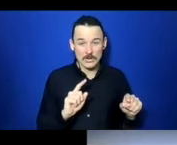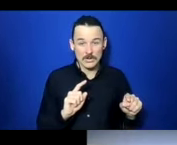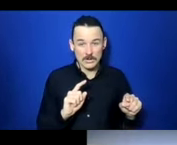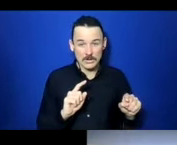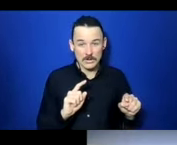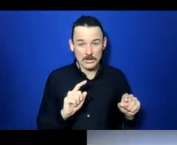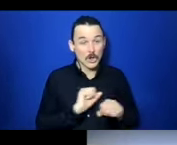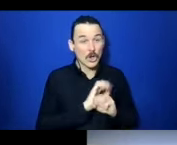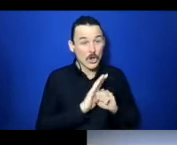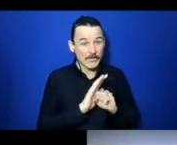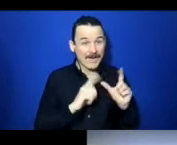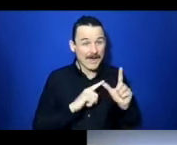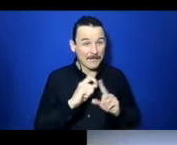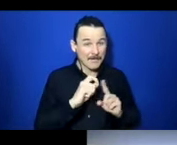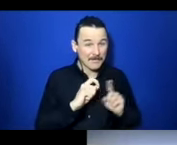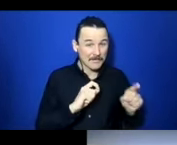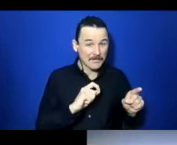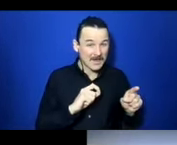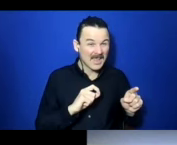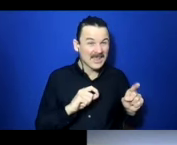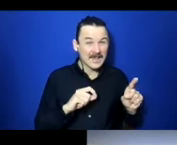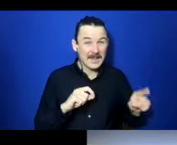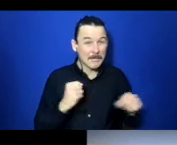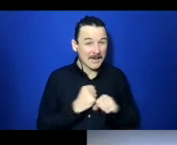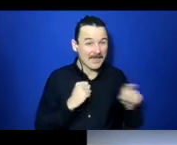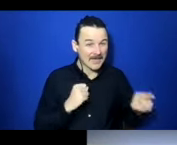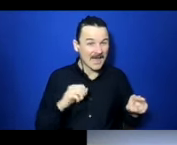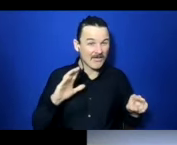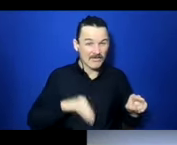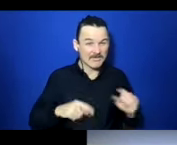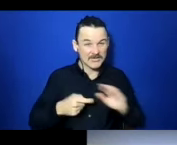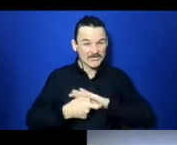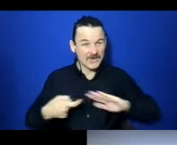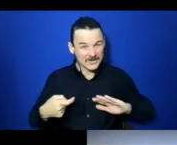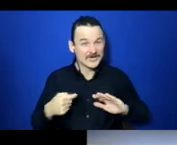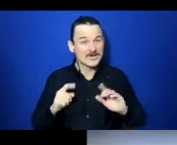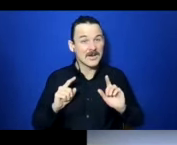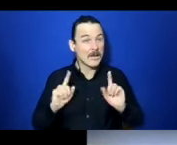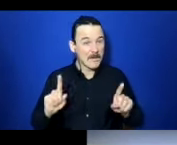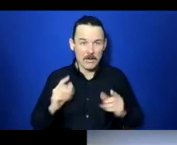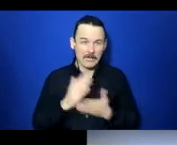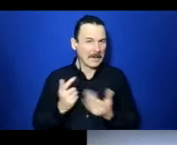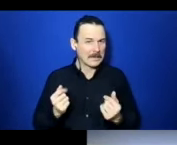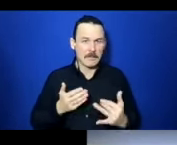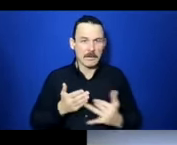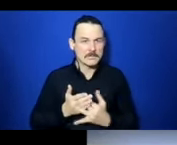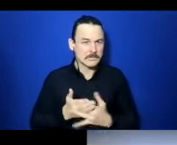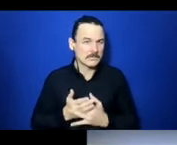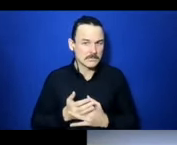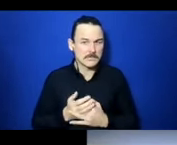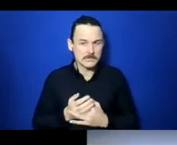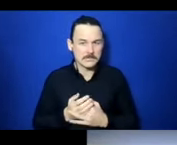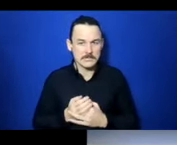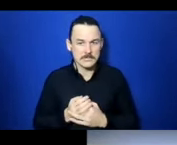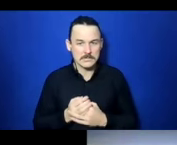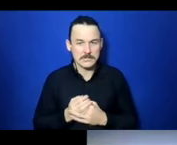built in from the ground up accessible. And we are excited that one of the modules